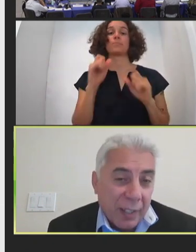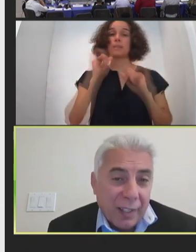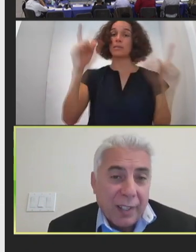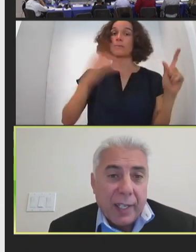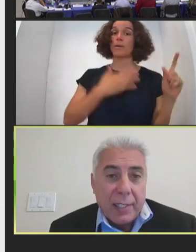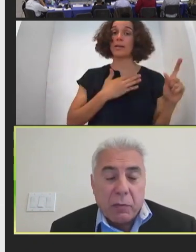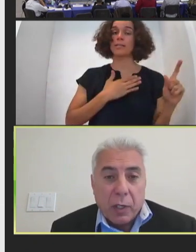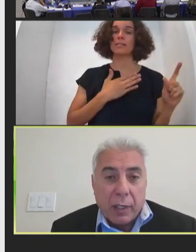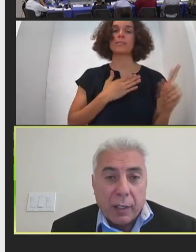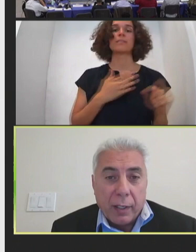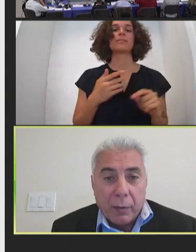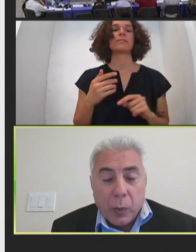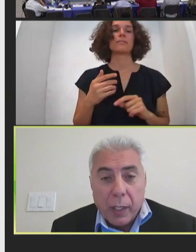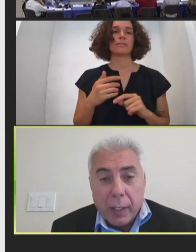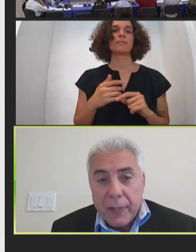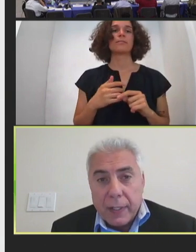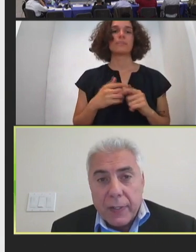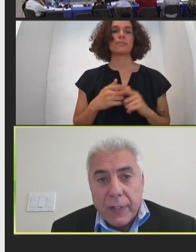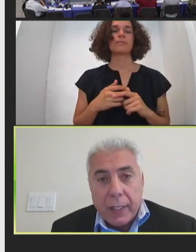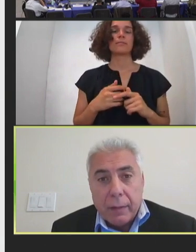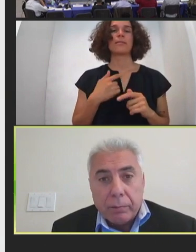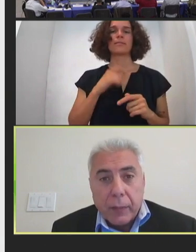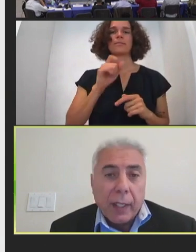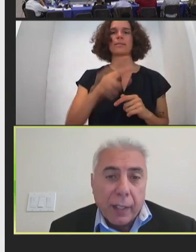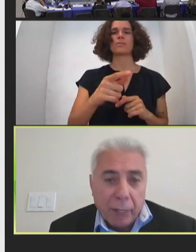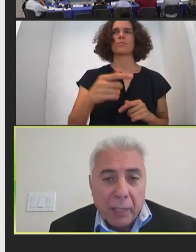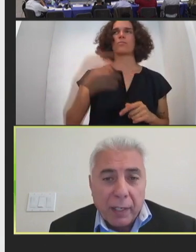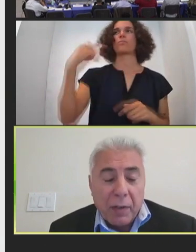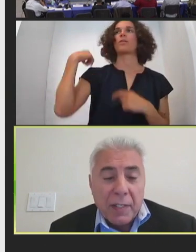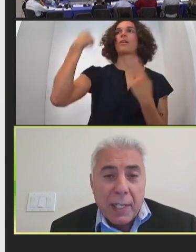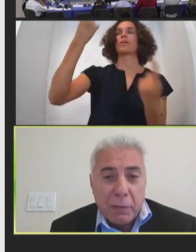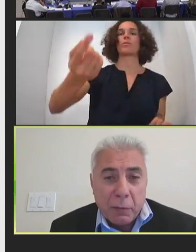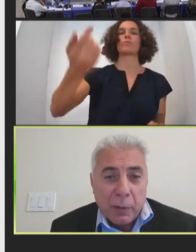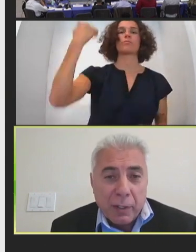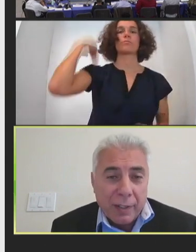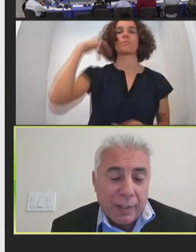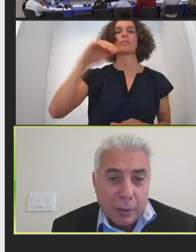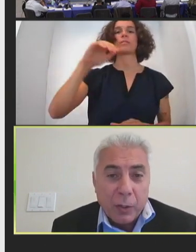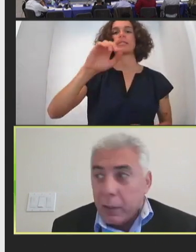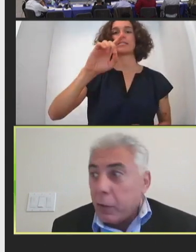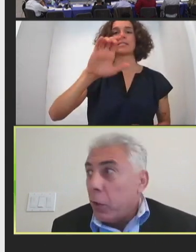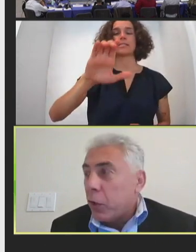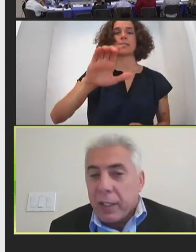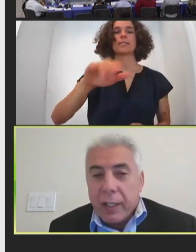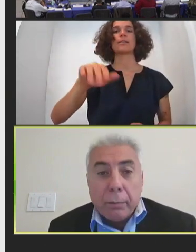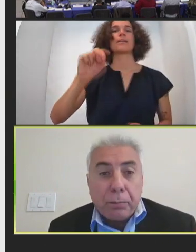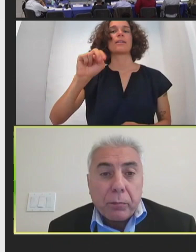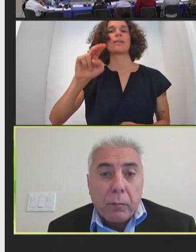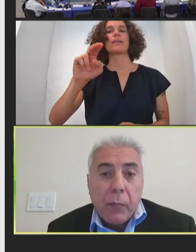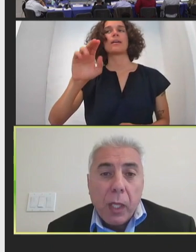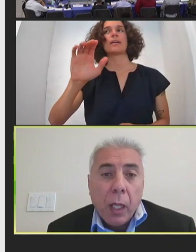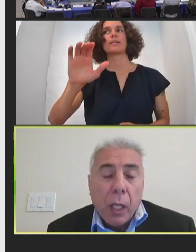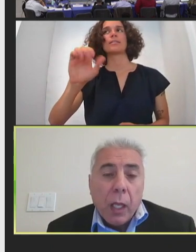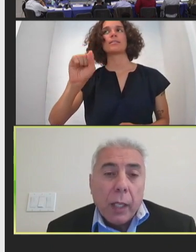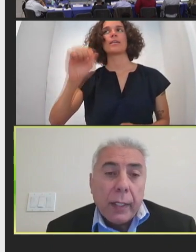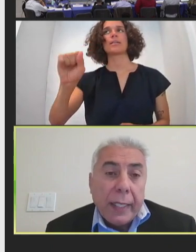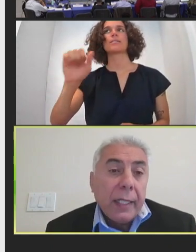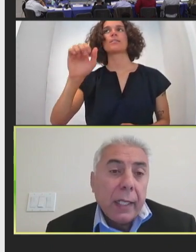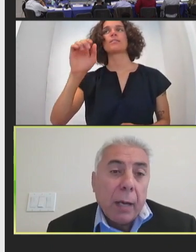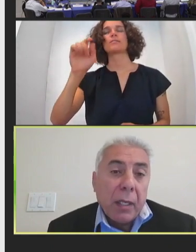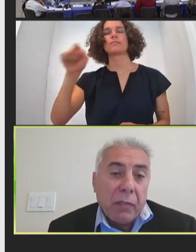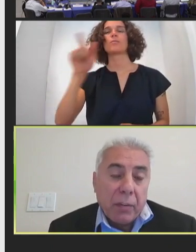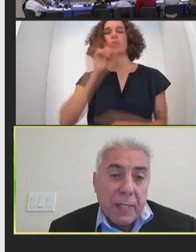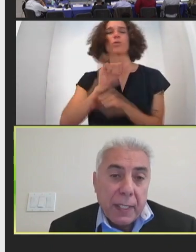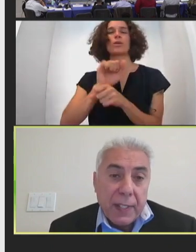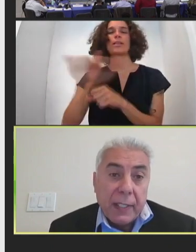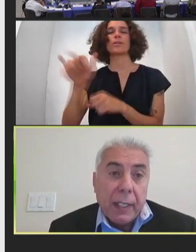NIS is for a while at CDC, and I ran BRFSS for a longer time -- the data coming from CDC didn't